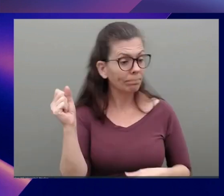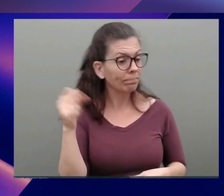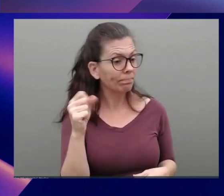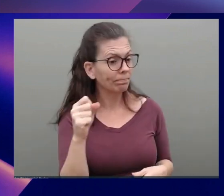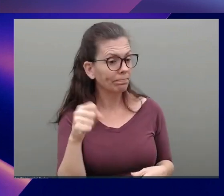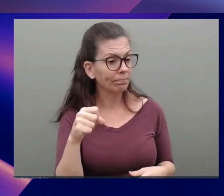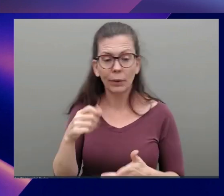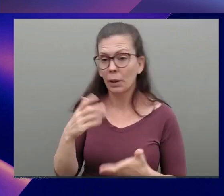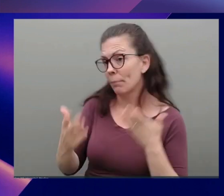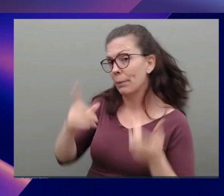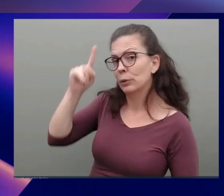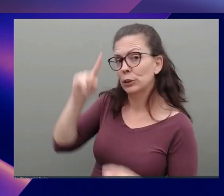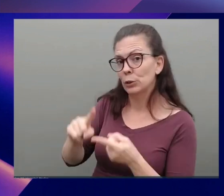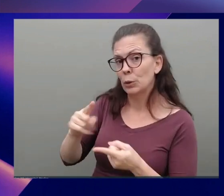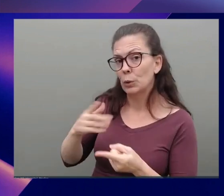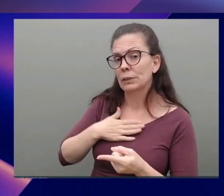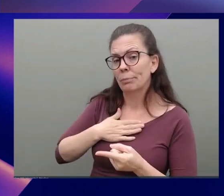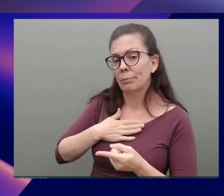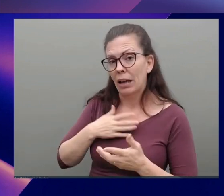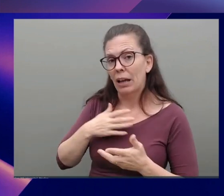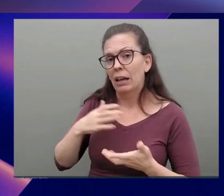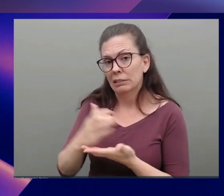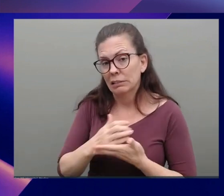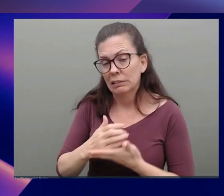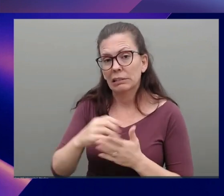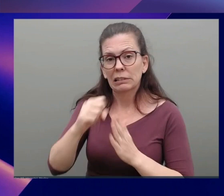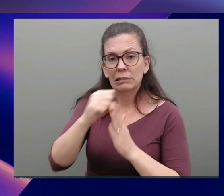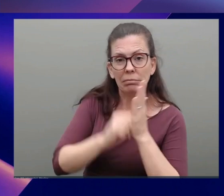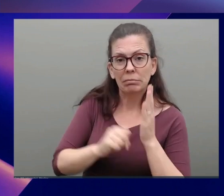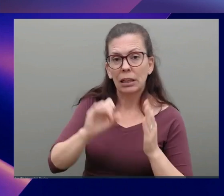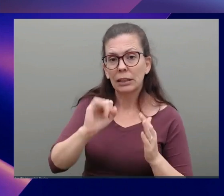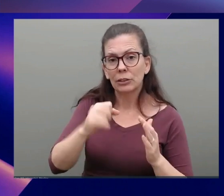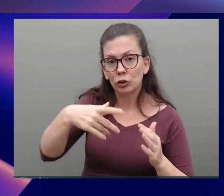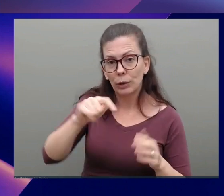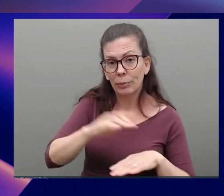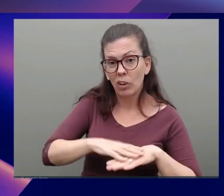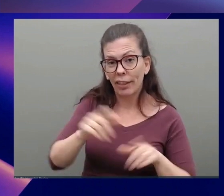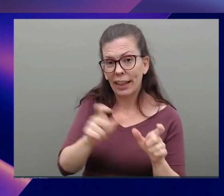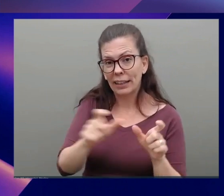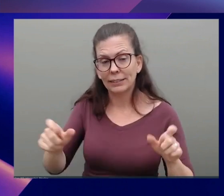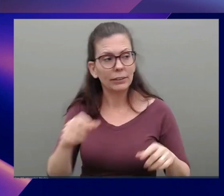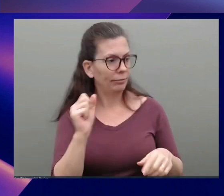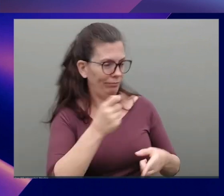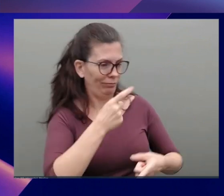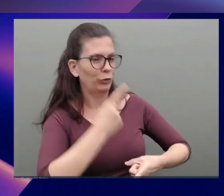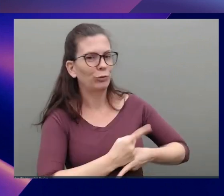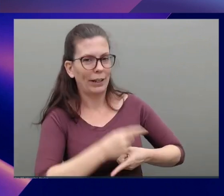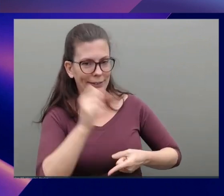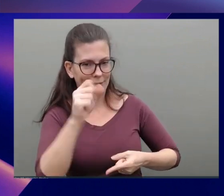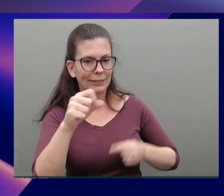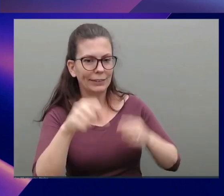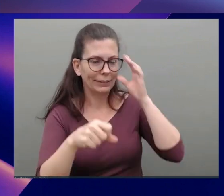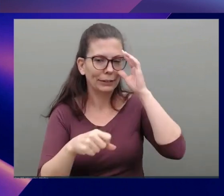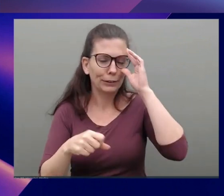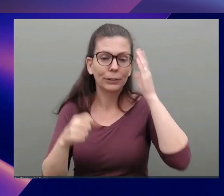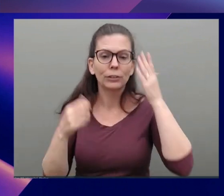my bootstrapping or scripts running and so forth on the instance. Yes, yes, exactly. - Perfect, cool. So, let's validate the challenge. I hope it's right.